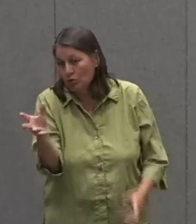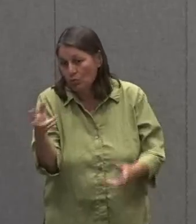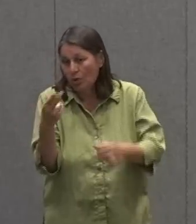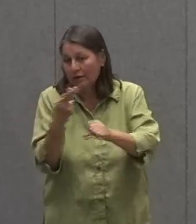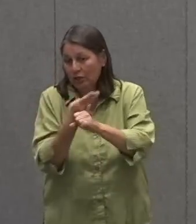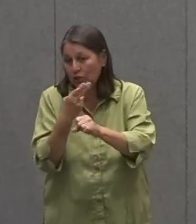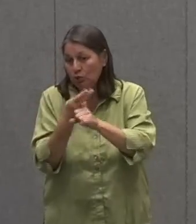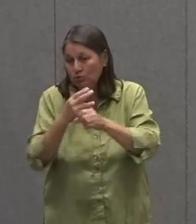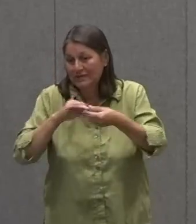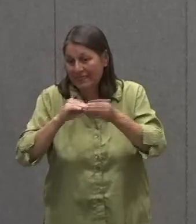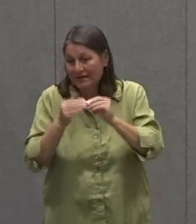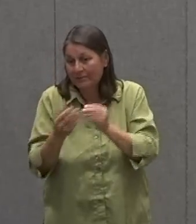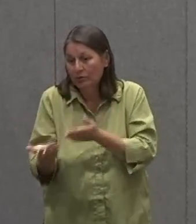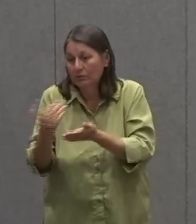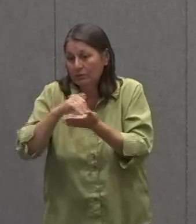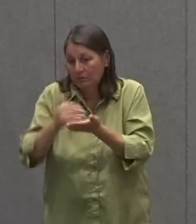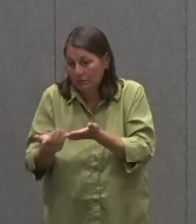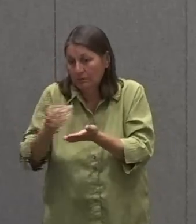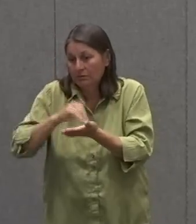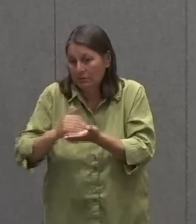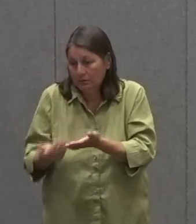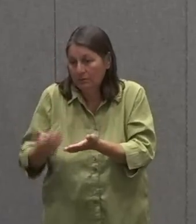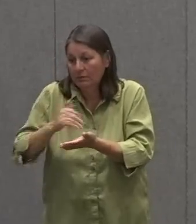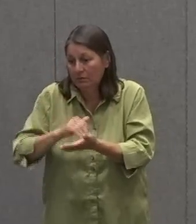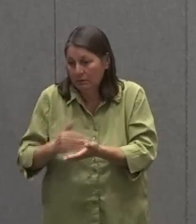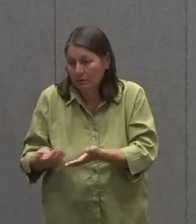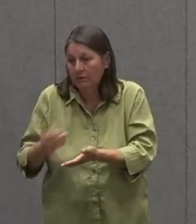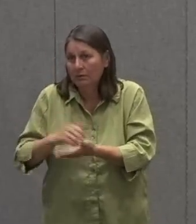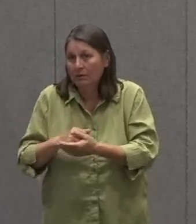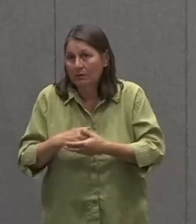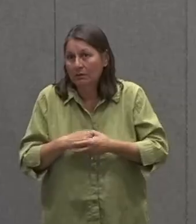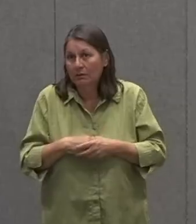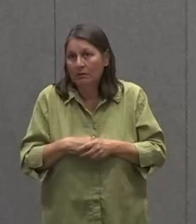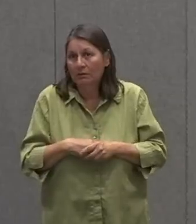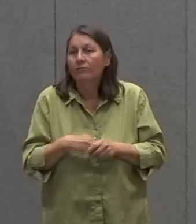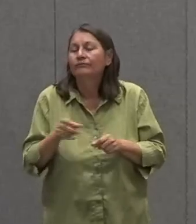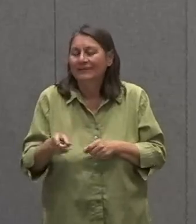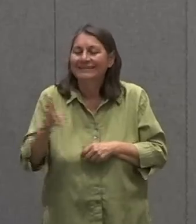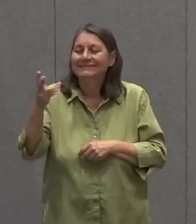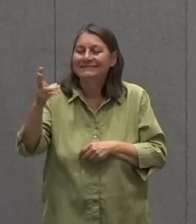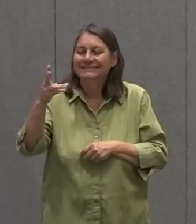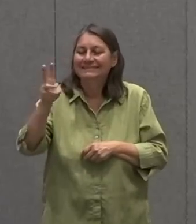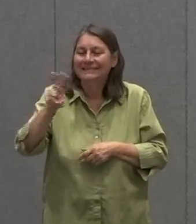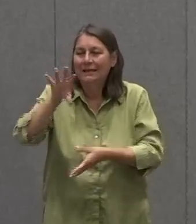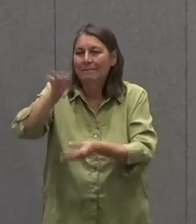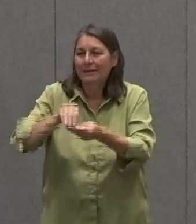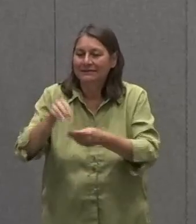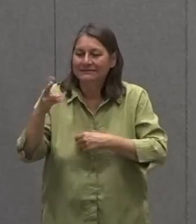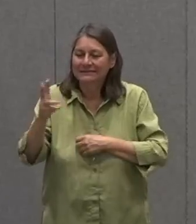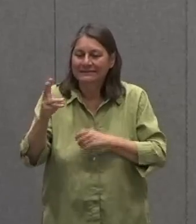and again to get multiples of that number, so 16 plus 16 would be 32, then we'd have 48,